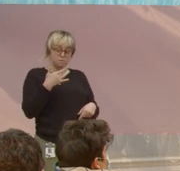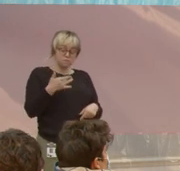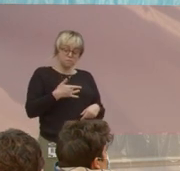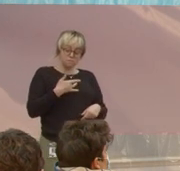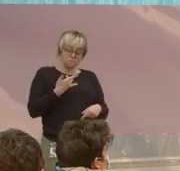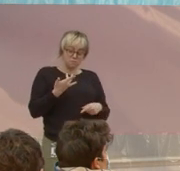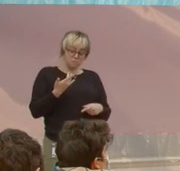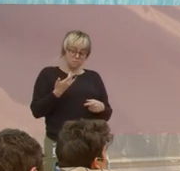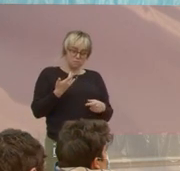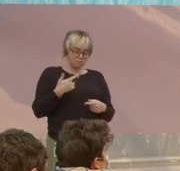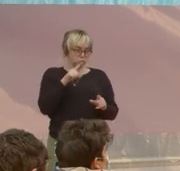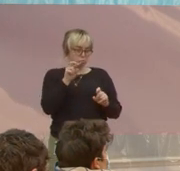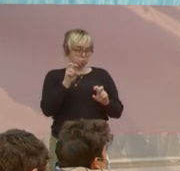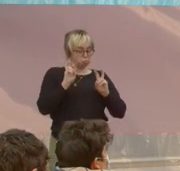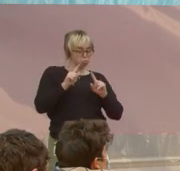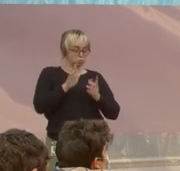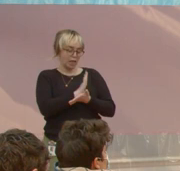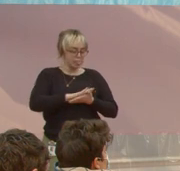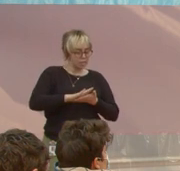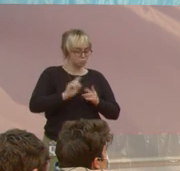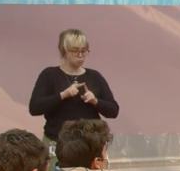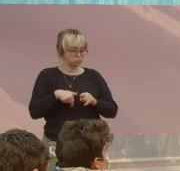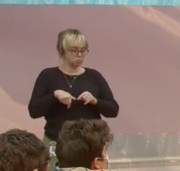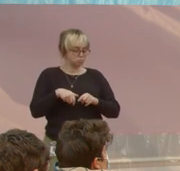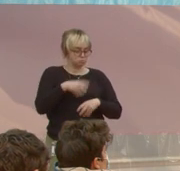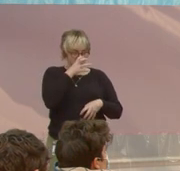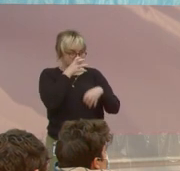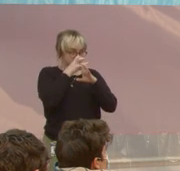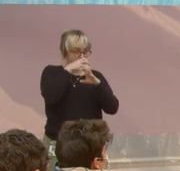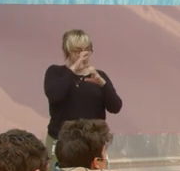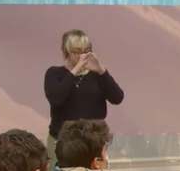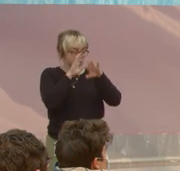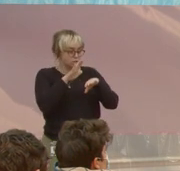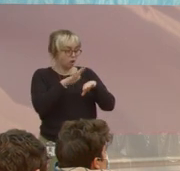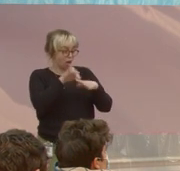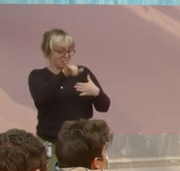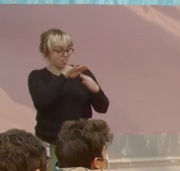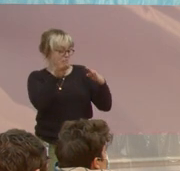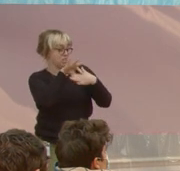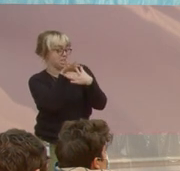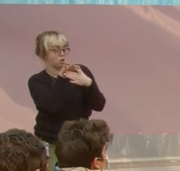things are to clean in museums? Do you feel too restricted in the museum's on the level of content, as well, there's a